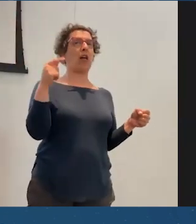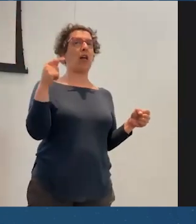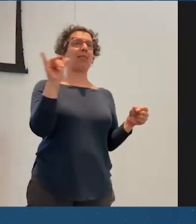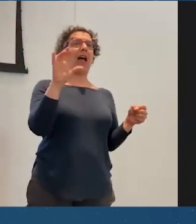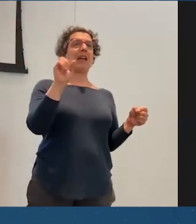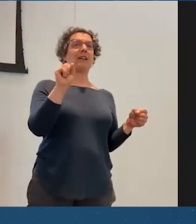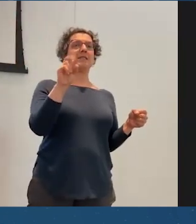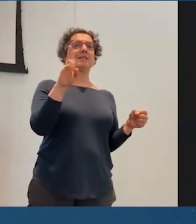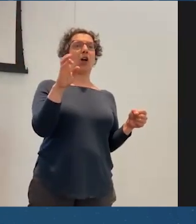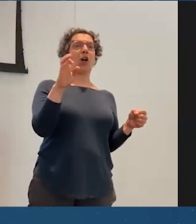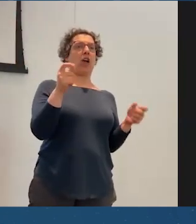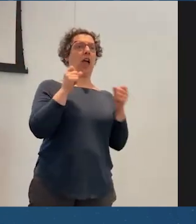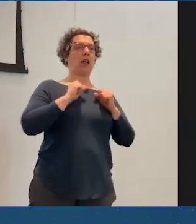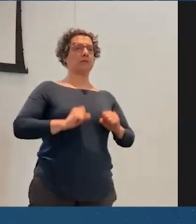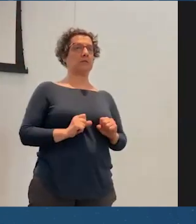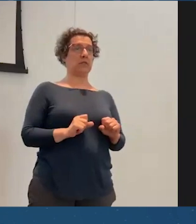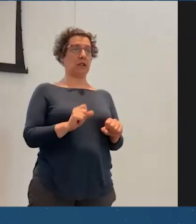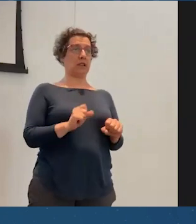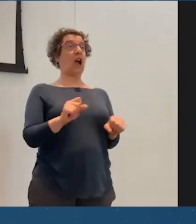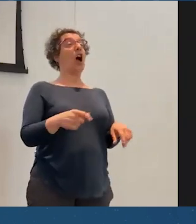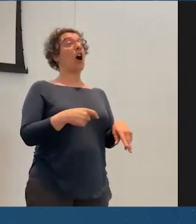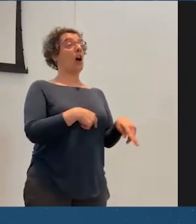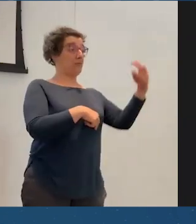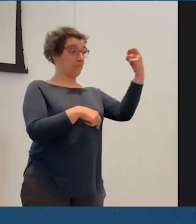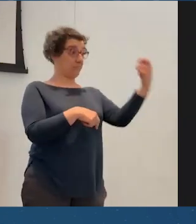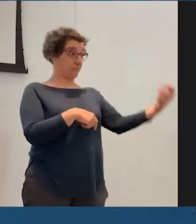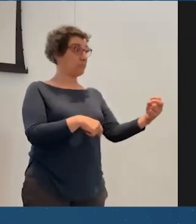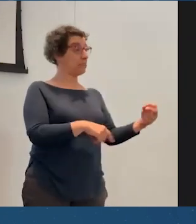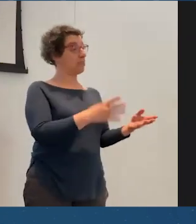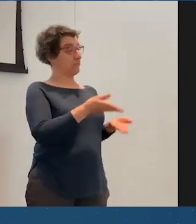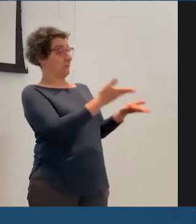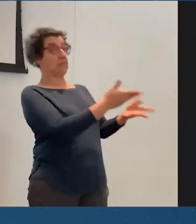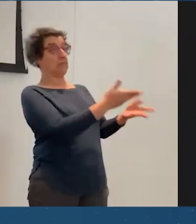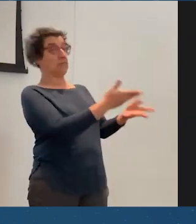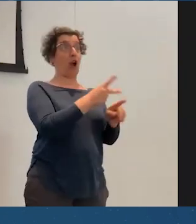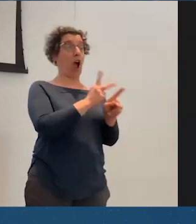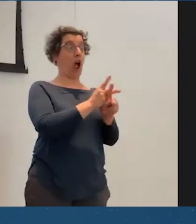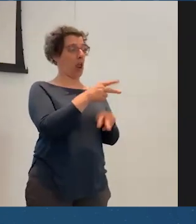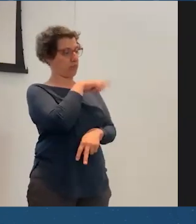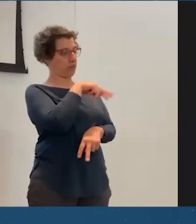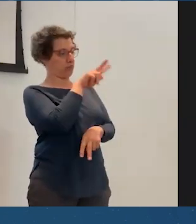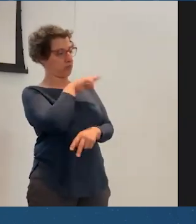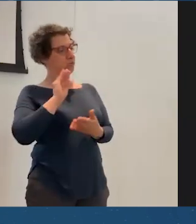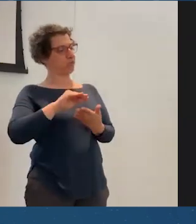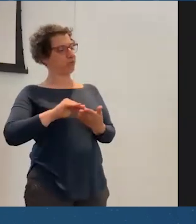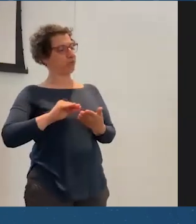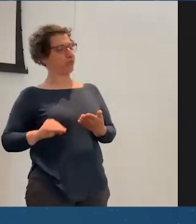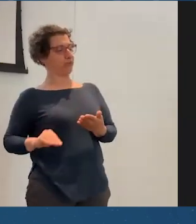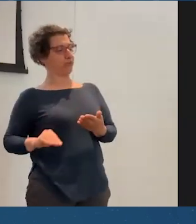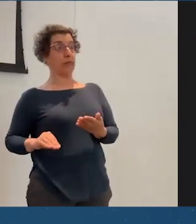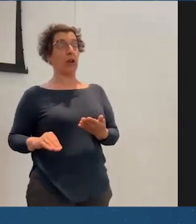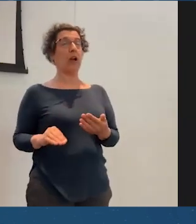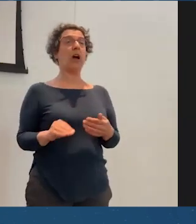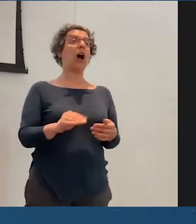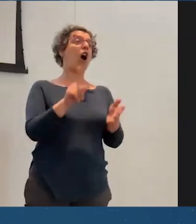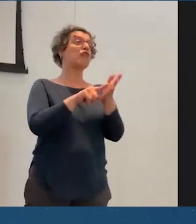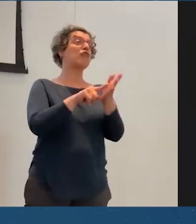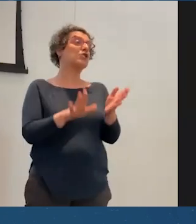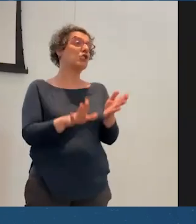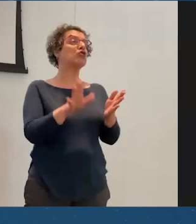So we observe how somebody uses a product in research. Usually, a researcher will synthesize that,